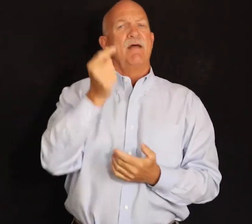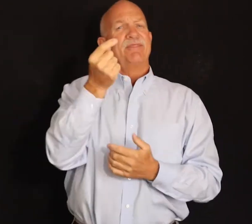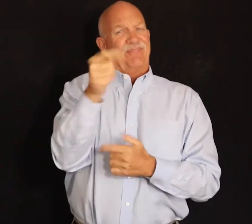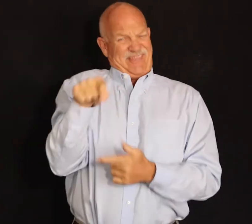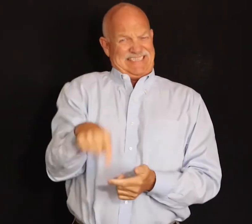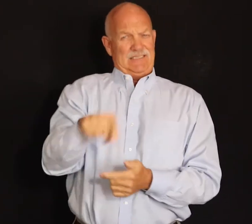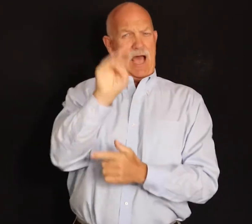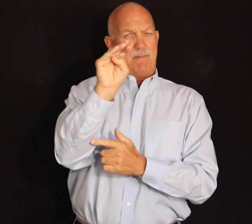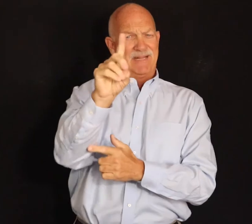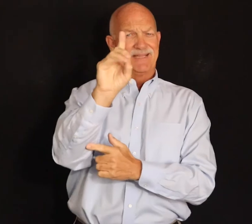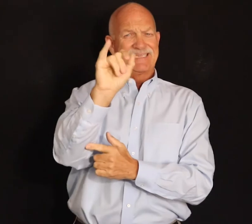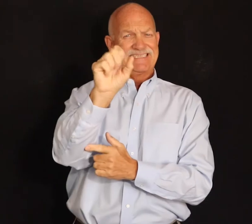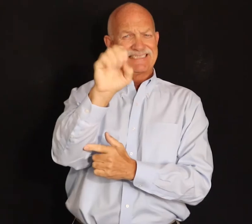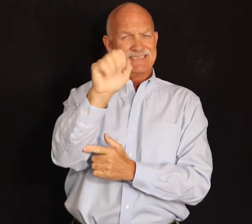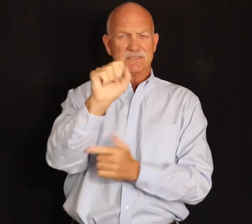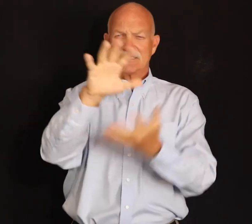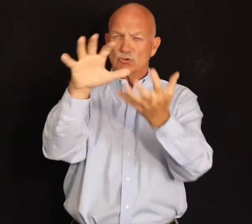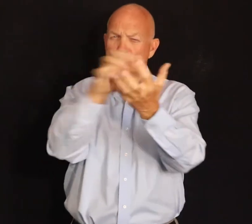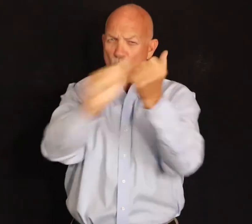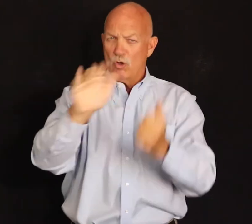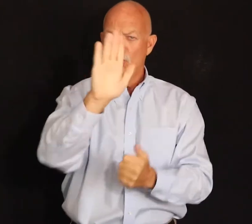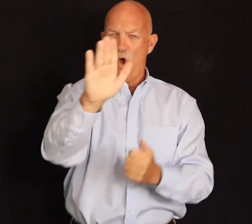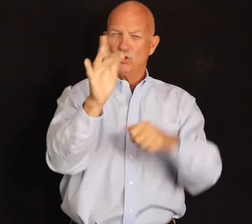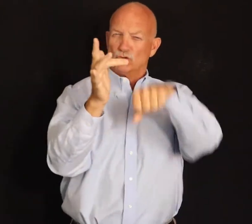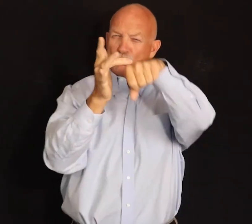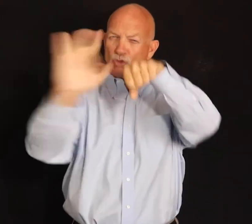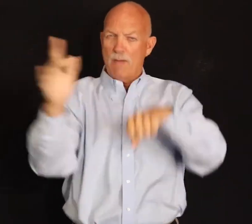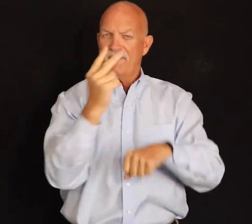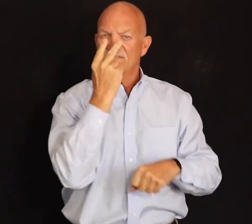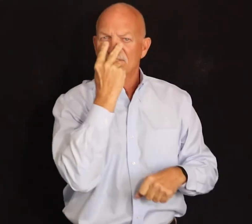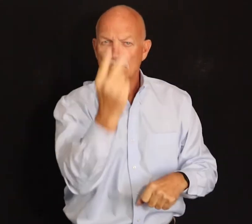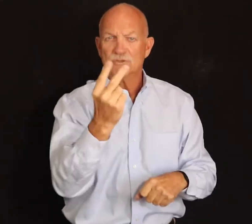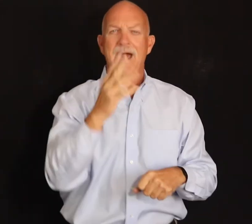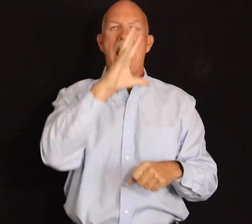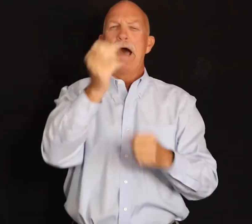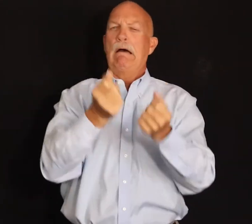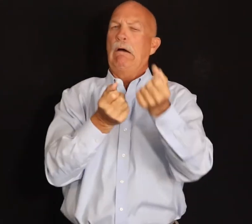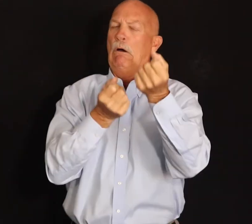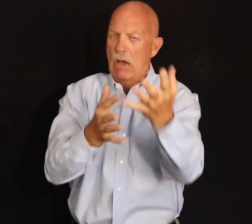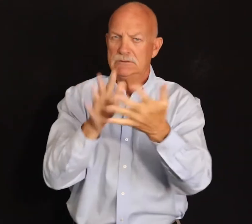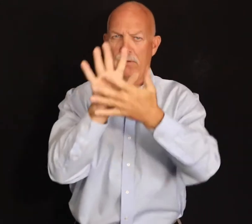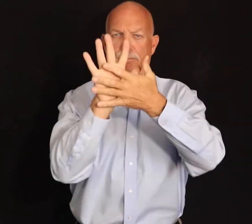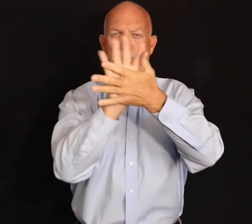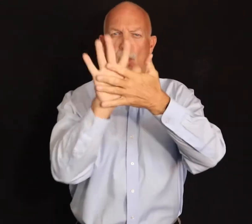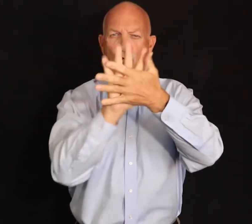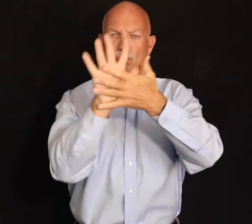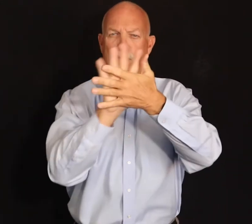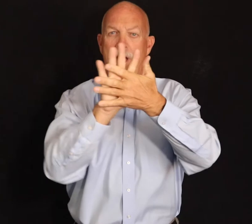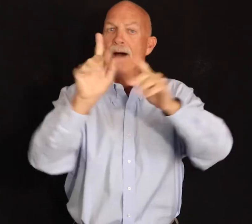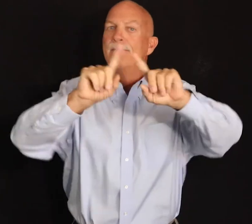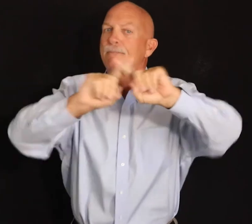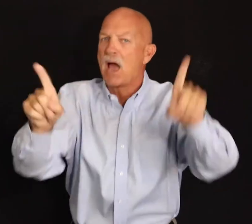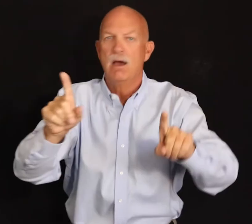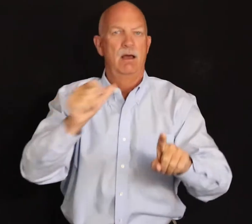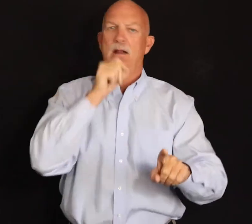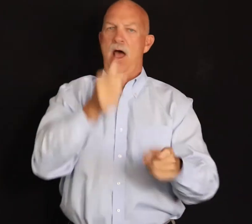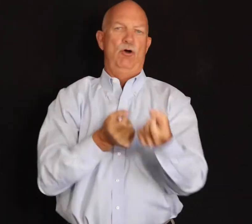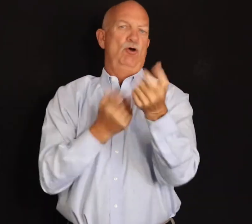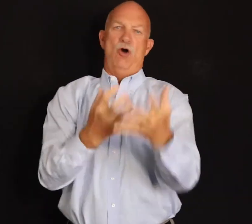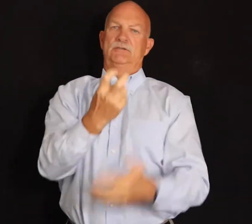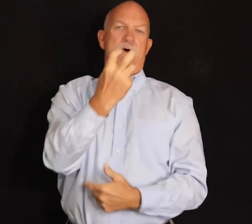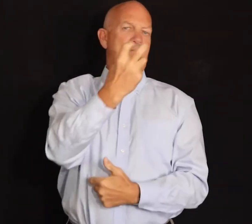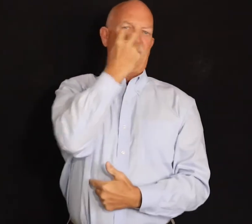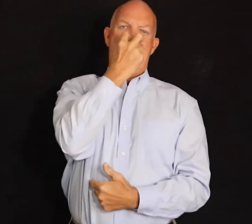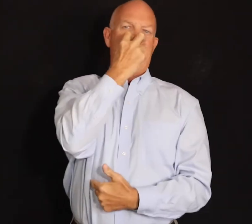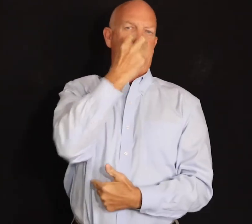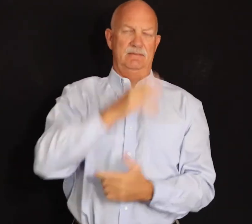This MD disease destroys your sharp vision and causes blurry vision, but it does not cause blindness.